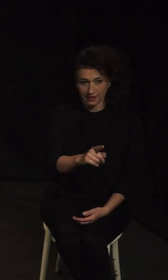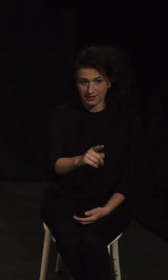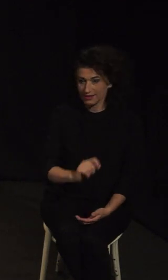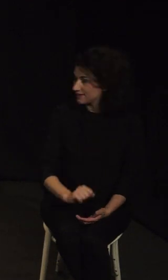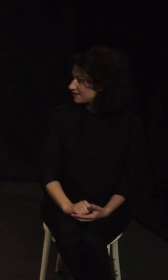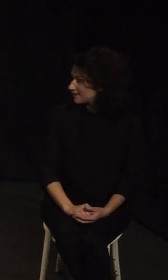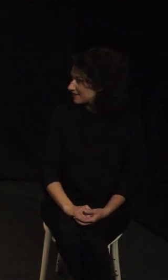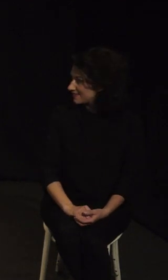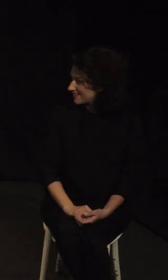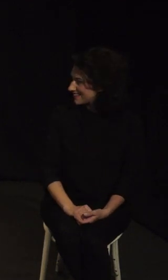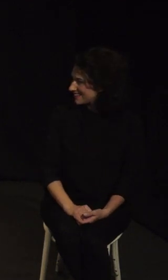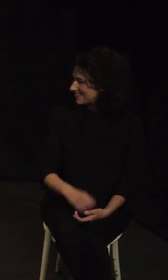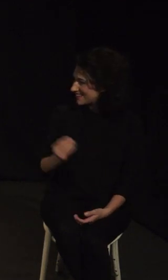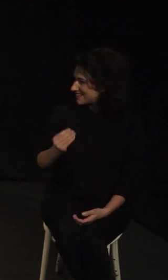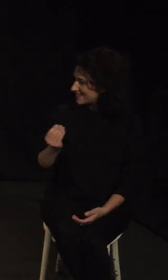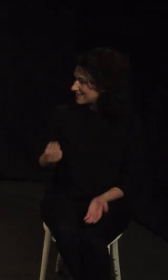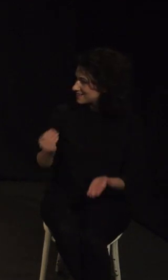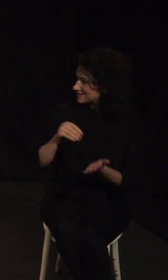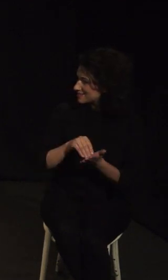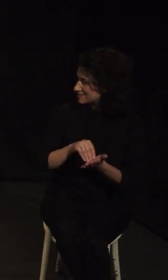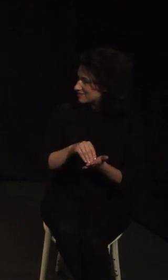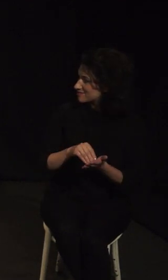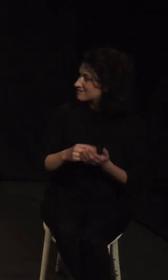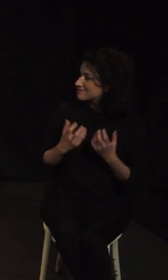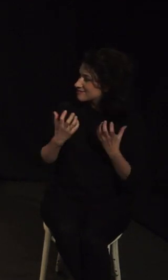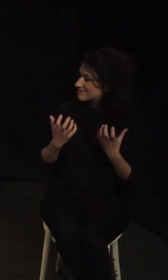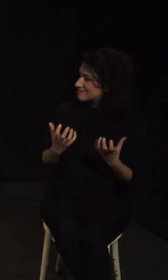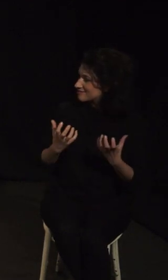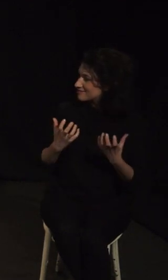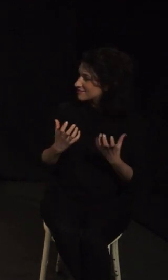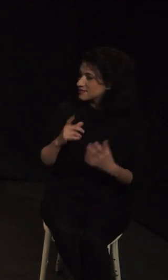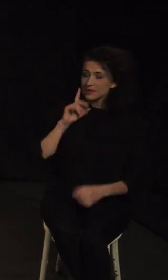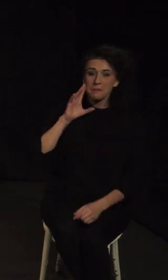I would also say that it's in "Pan Tadeusz..."